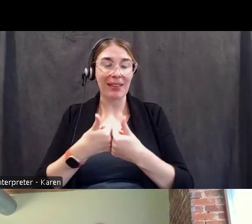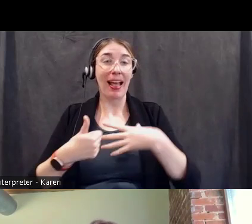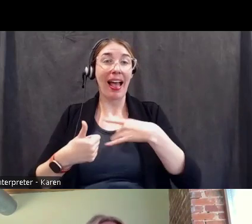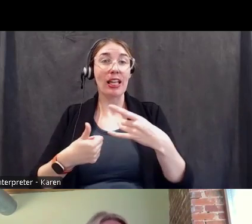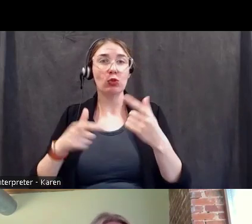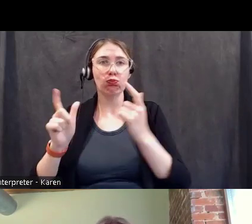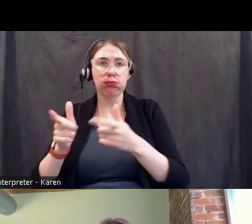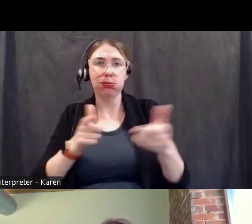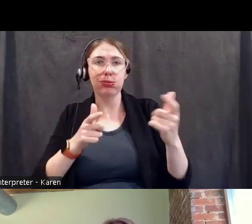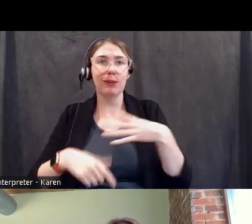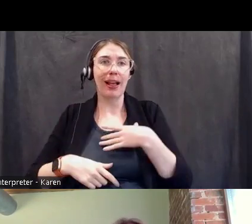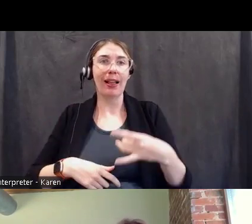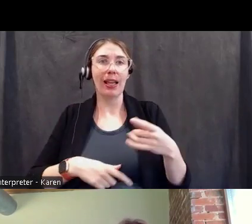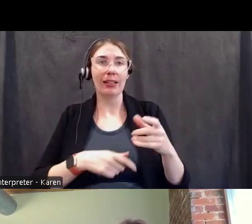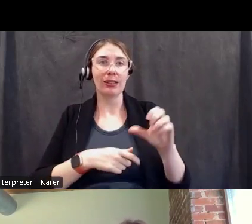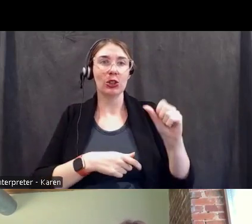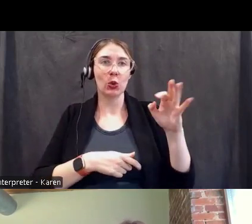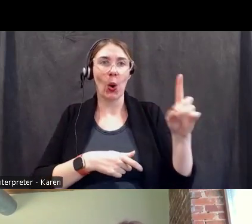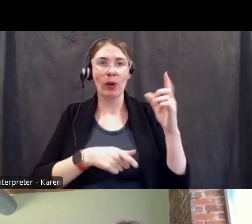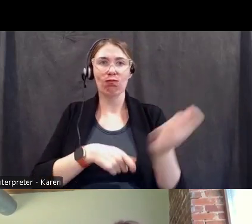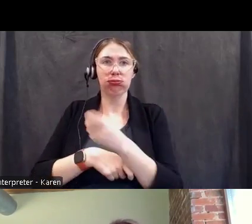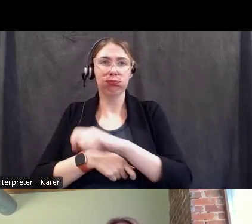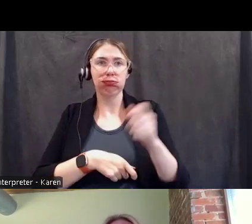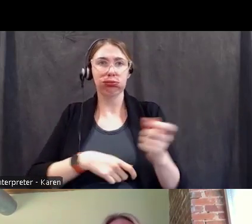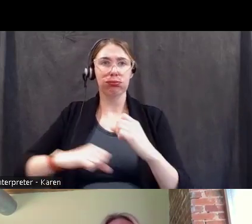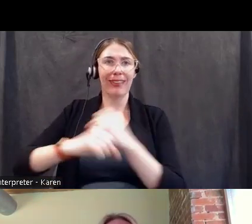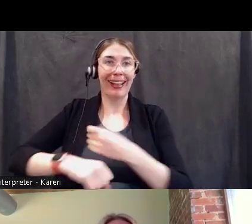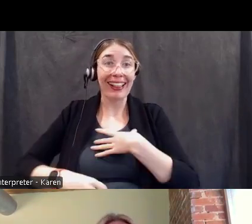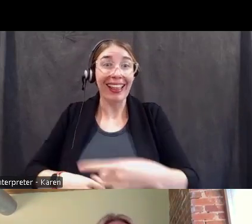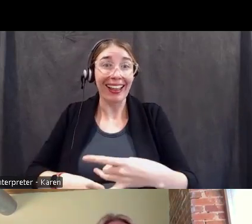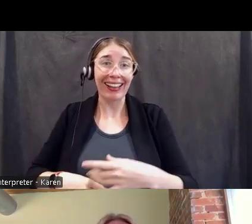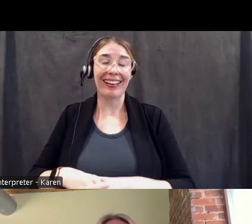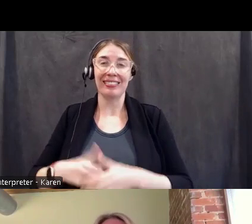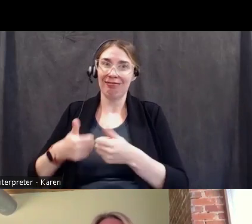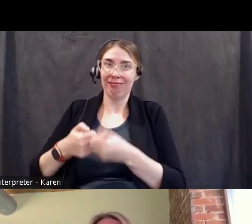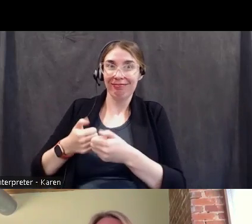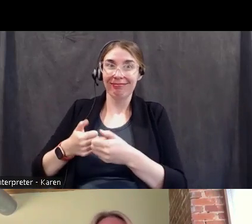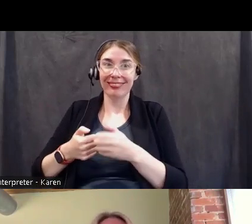So, it was a lot of fun to get on some of these games and even play some of the old school Mario.